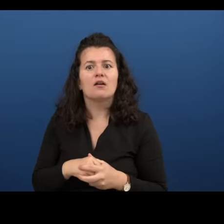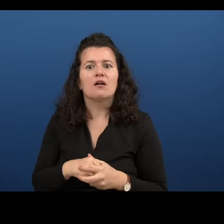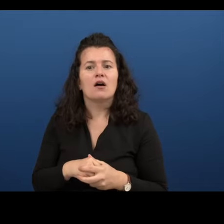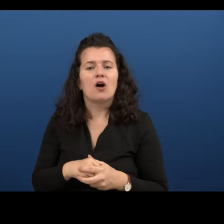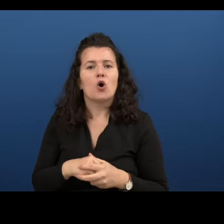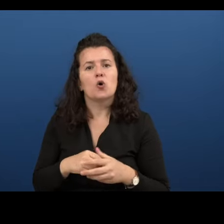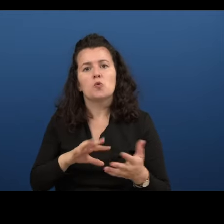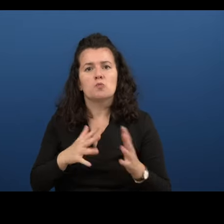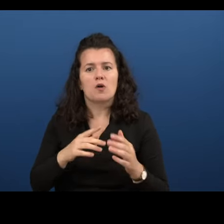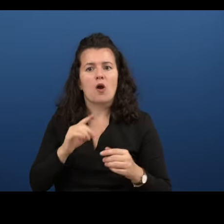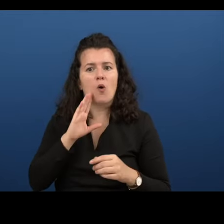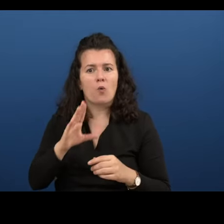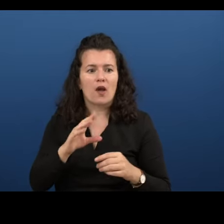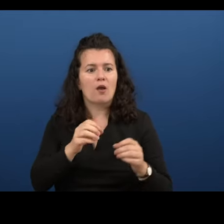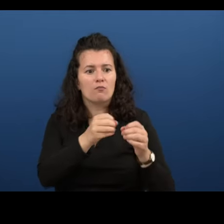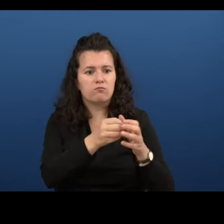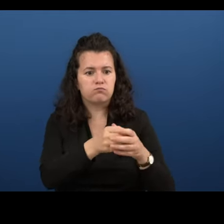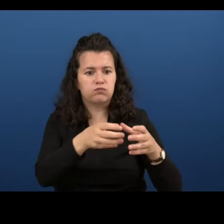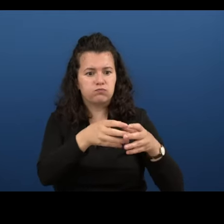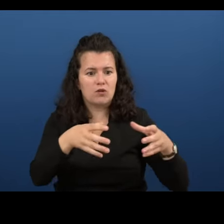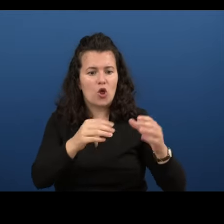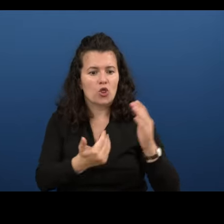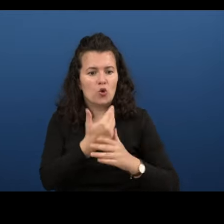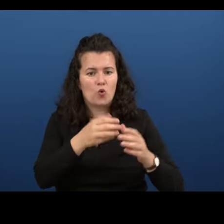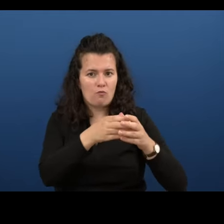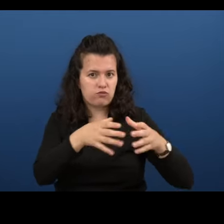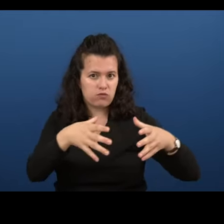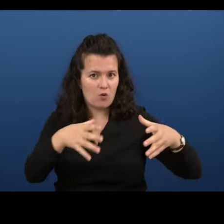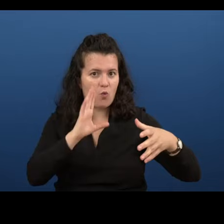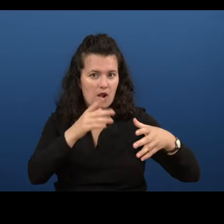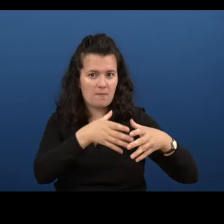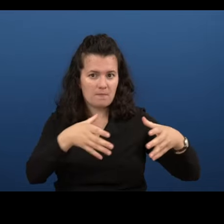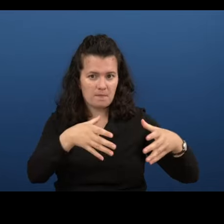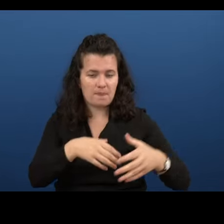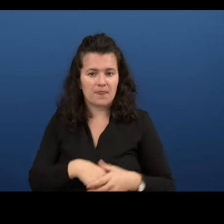12:03:25 Now, our believe is also became your business disability network is a platform